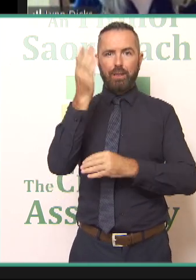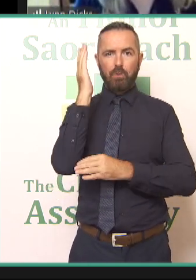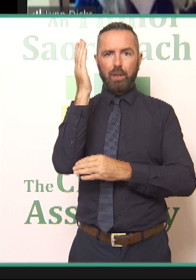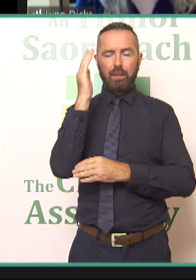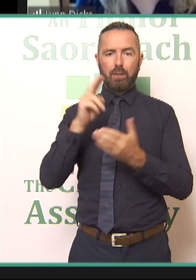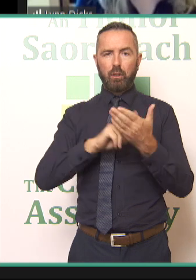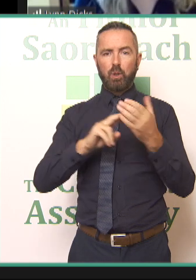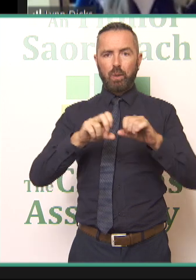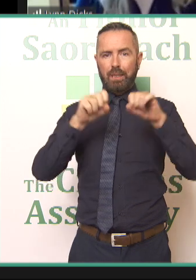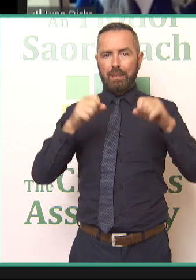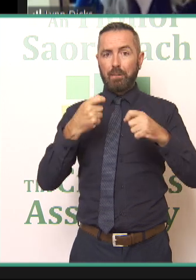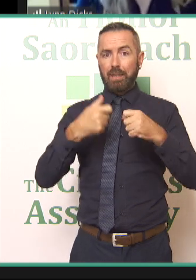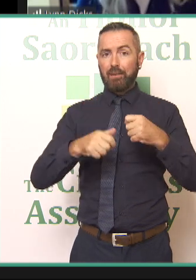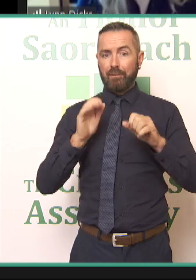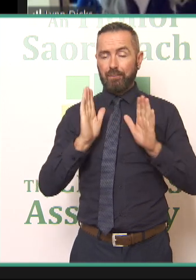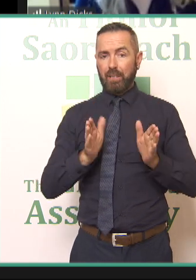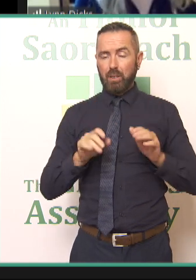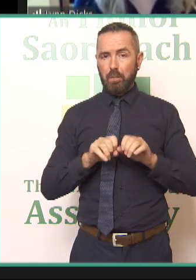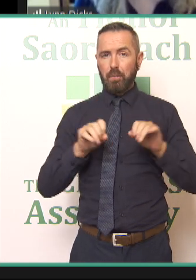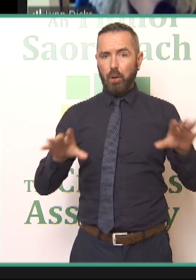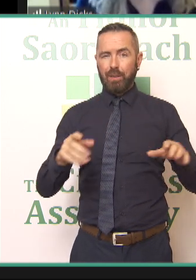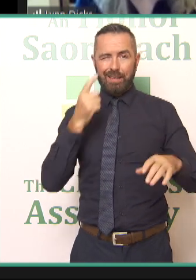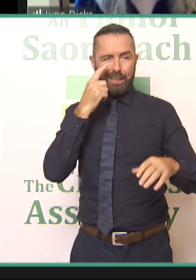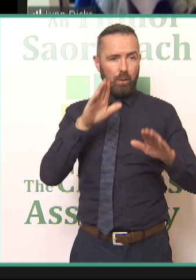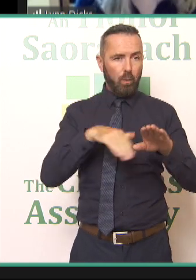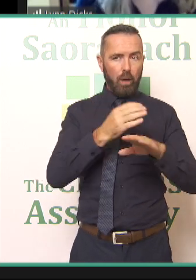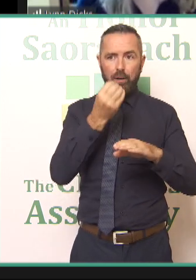that is published for working out exactly where food is coming from into a particular country